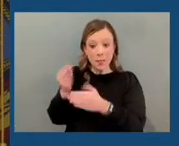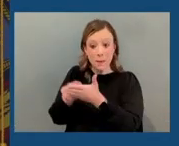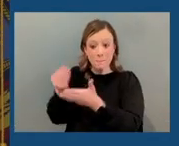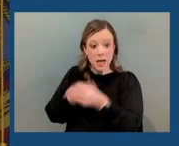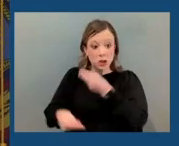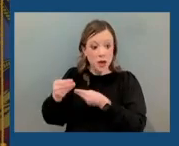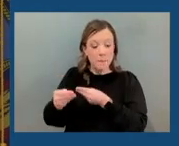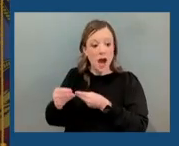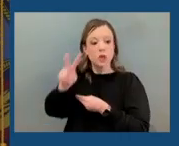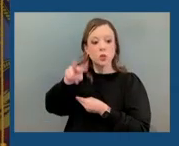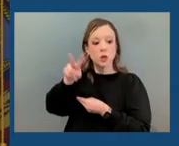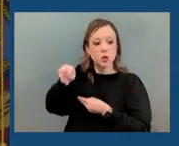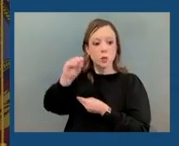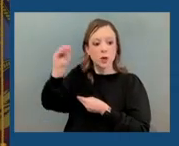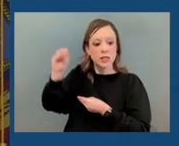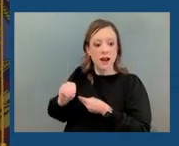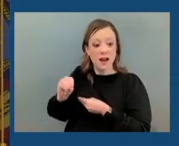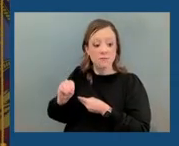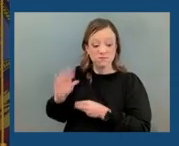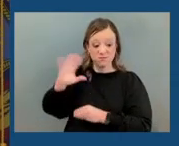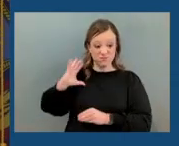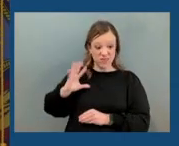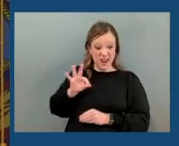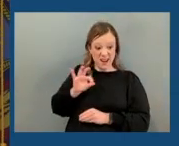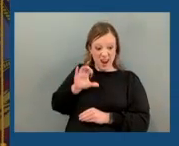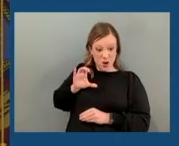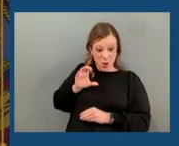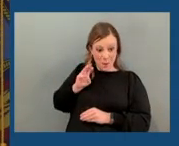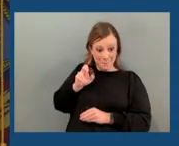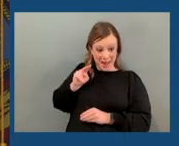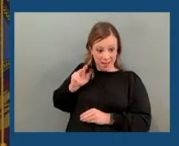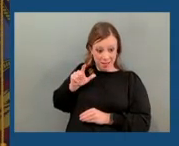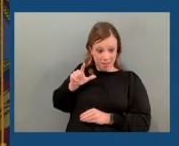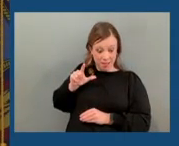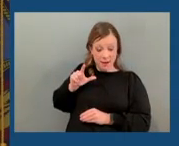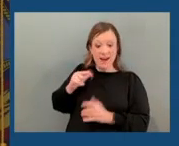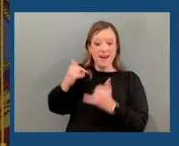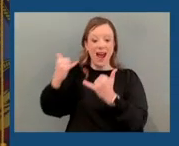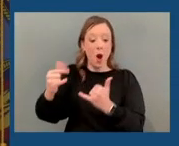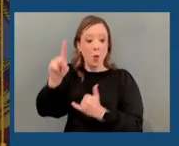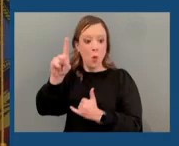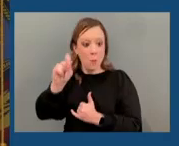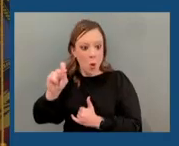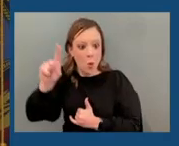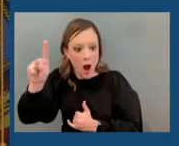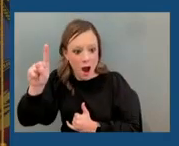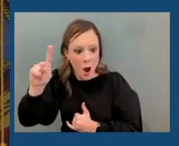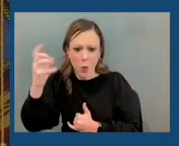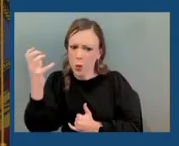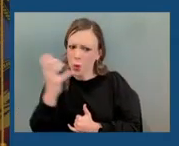from under $900 million to over $1.1 million in this budget. That's real money. That's real money to support you